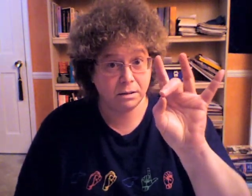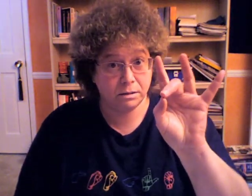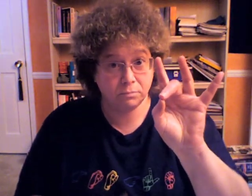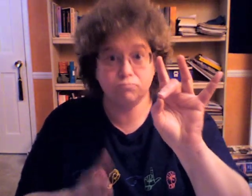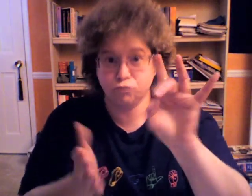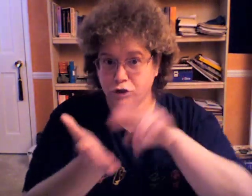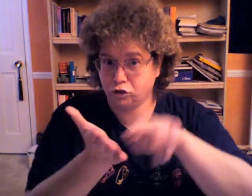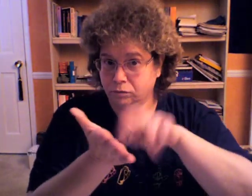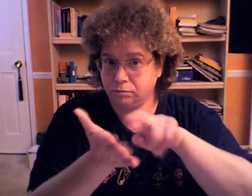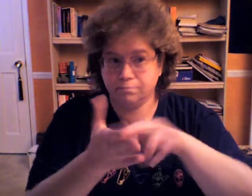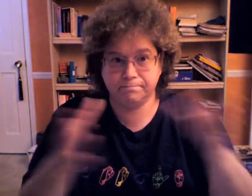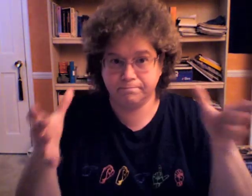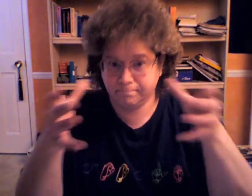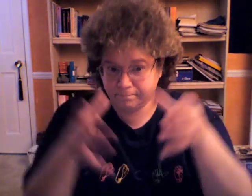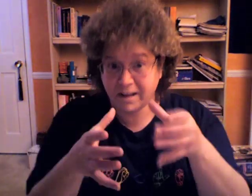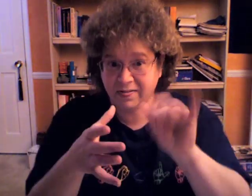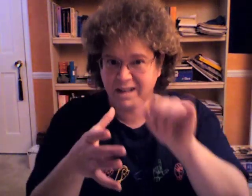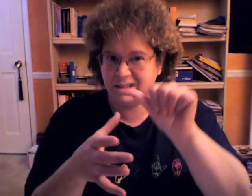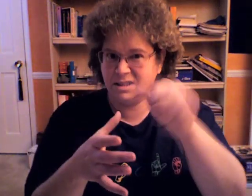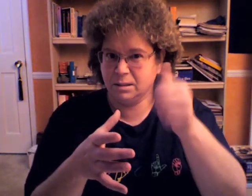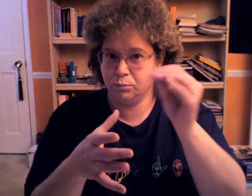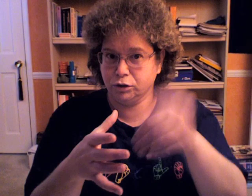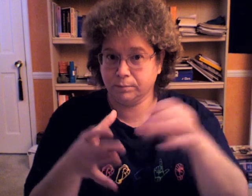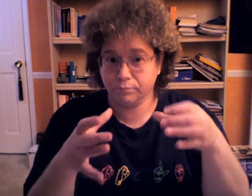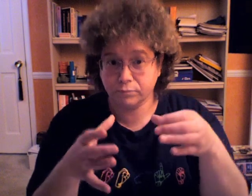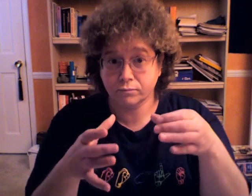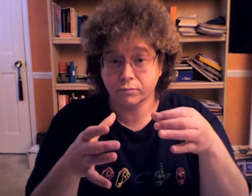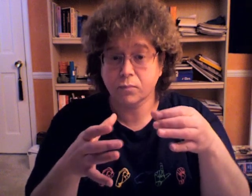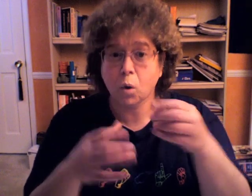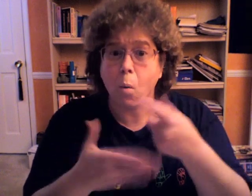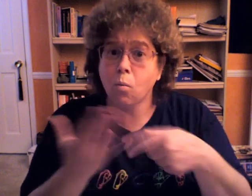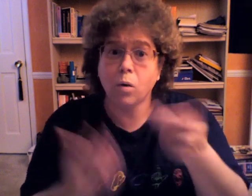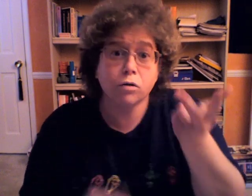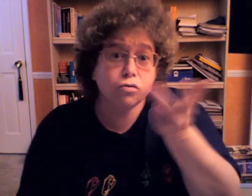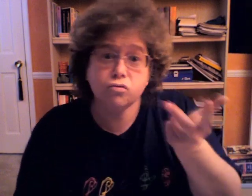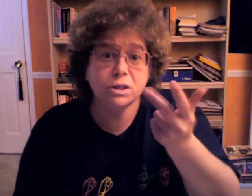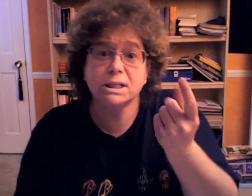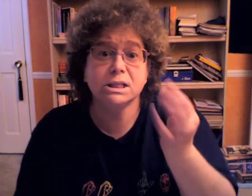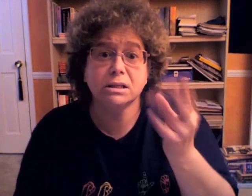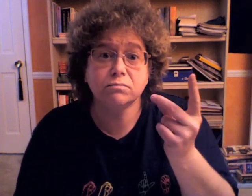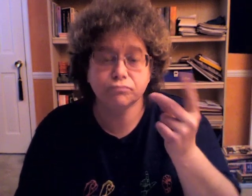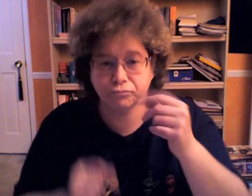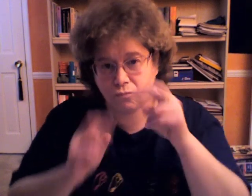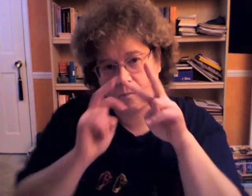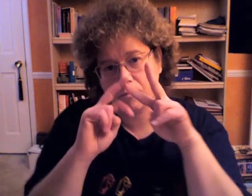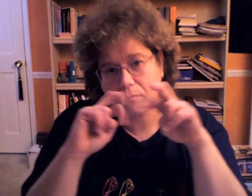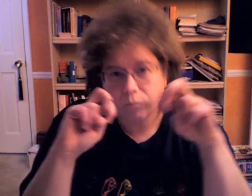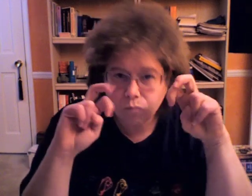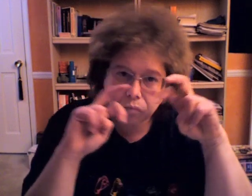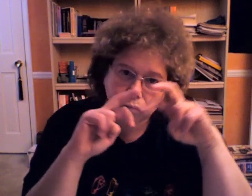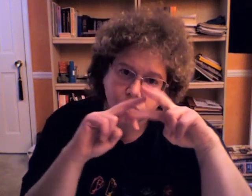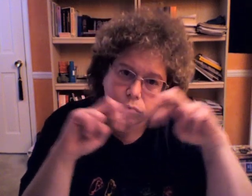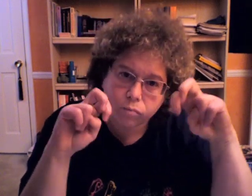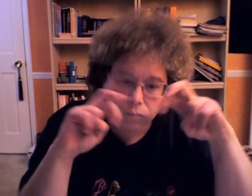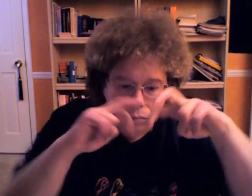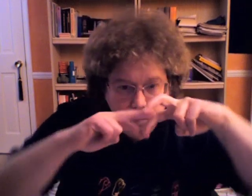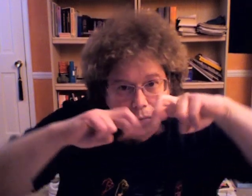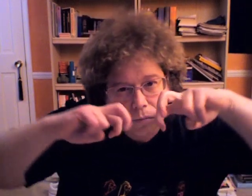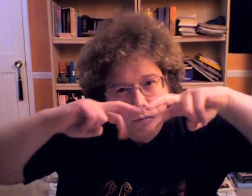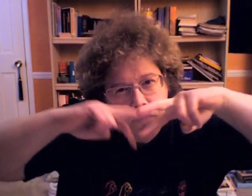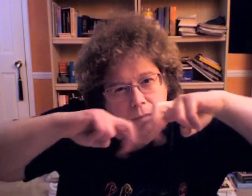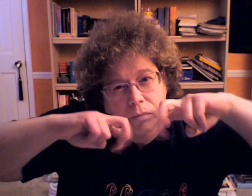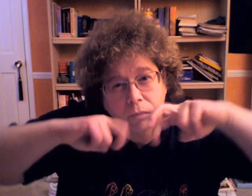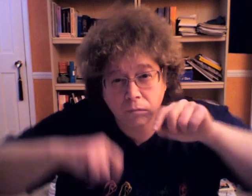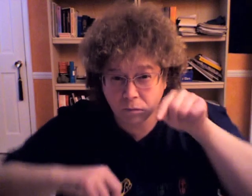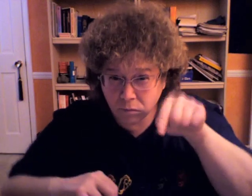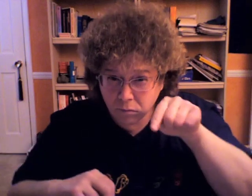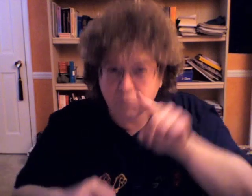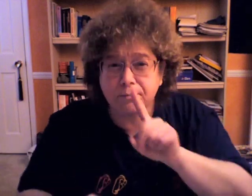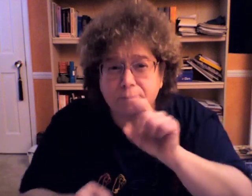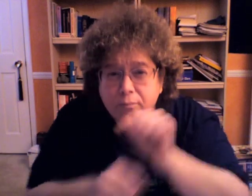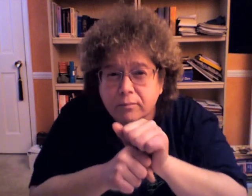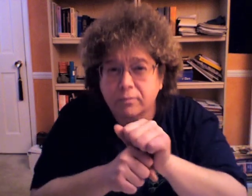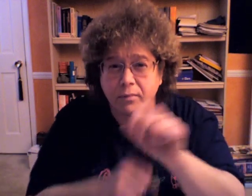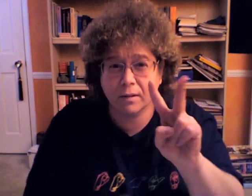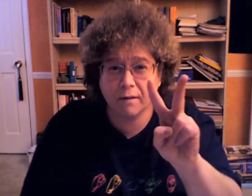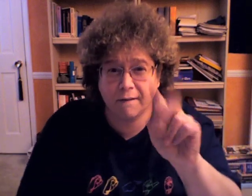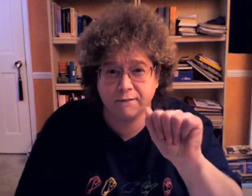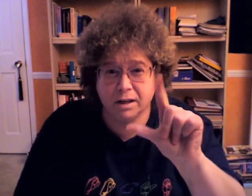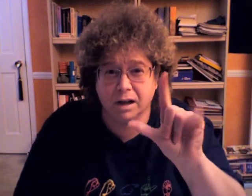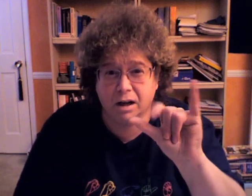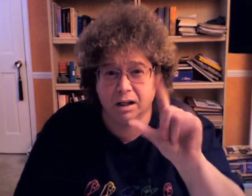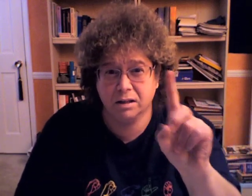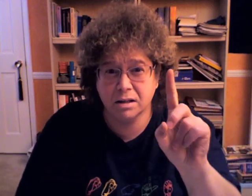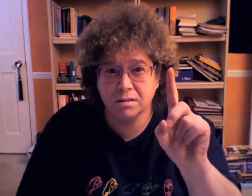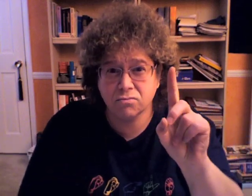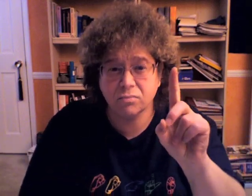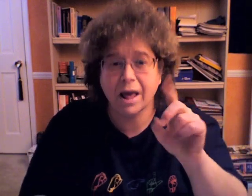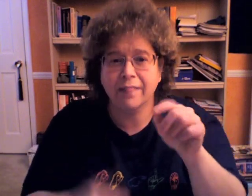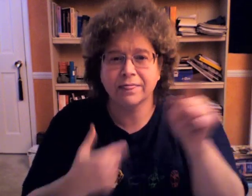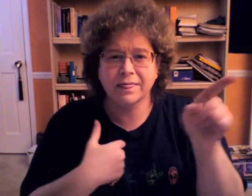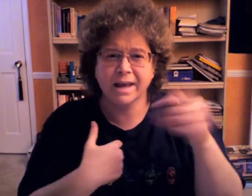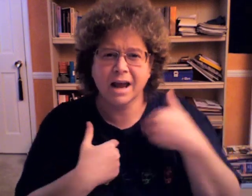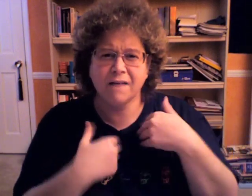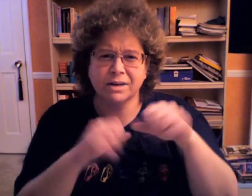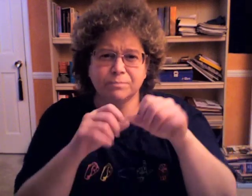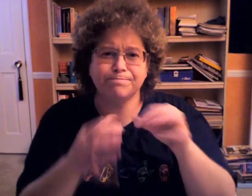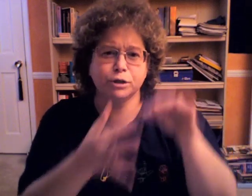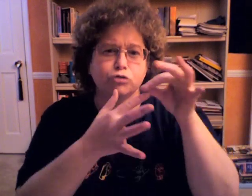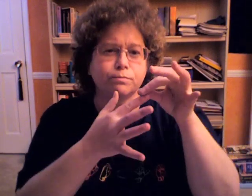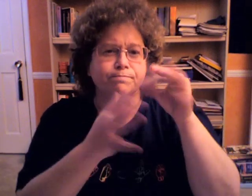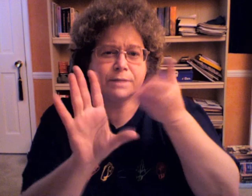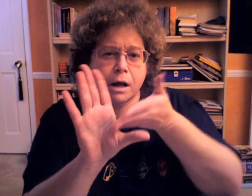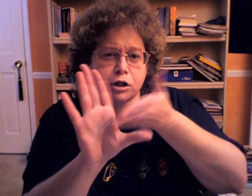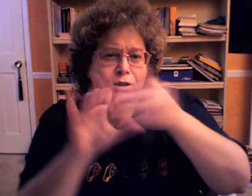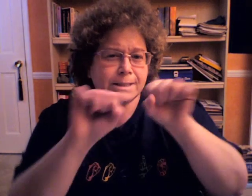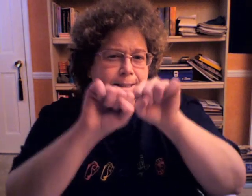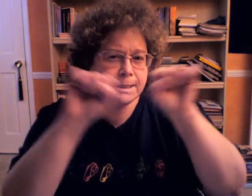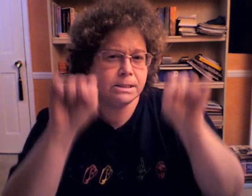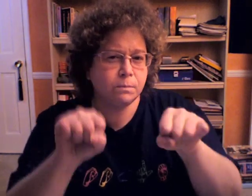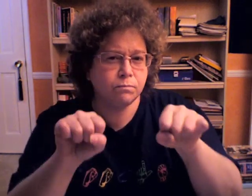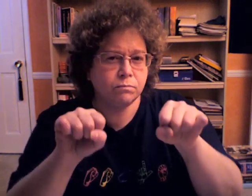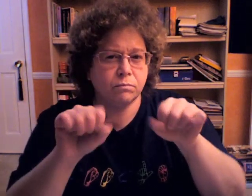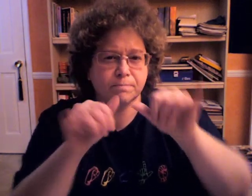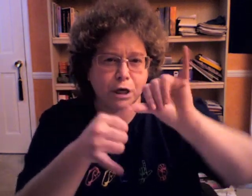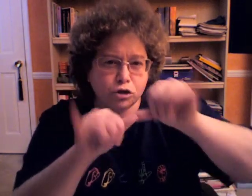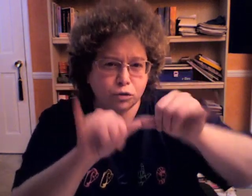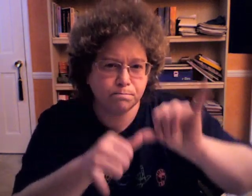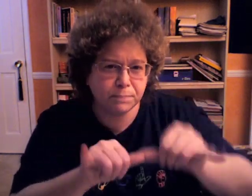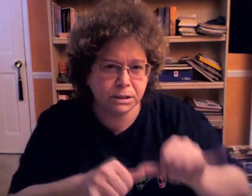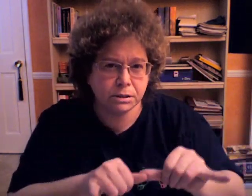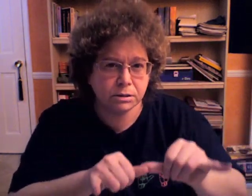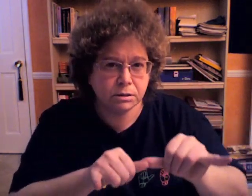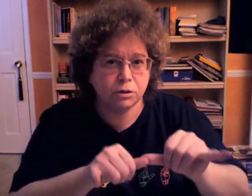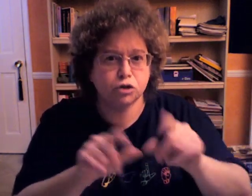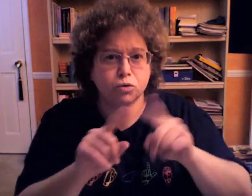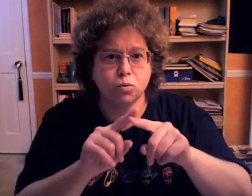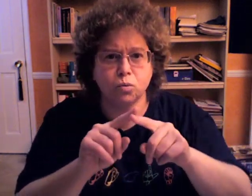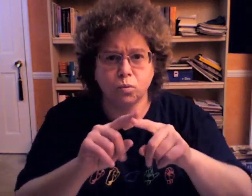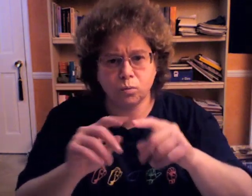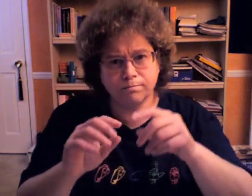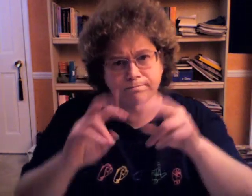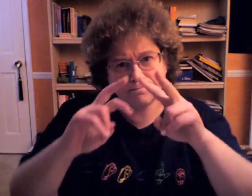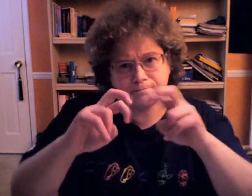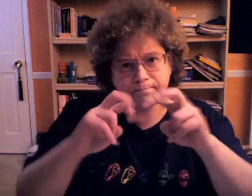research papers by Arcedolo & Goodwyn and Daniels were not valid. They utilized a special measuring system in order to